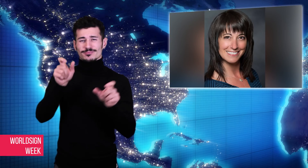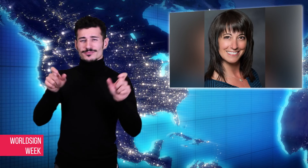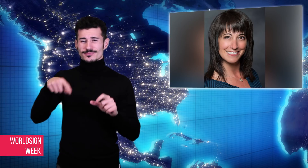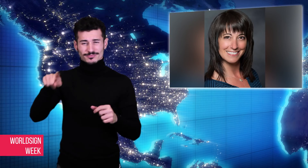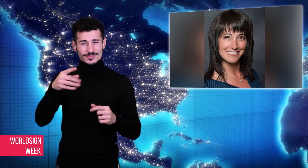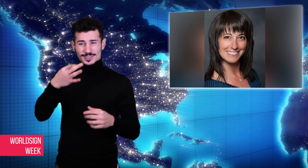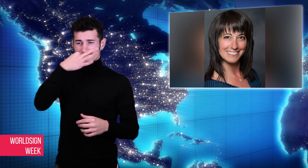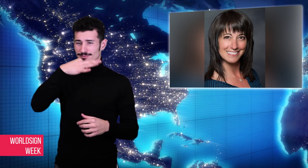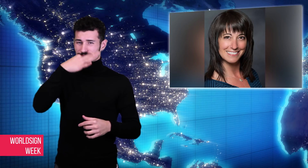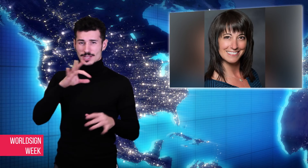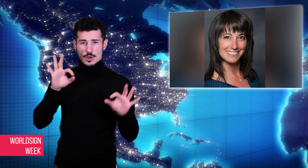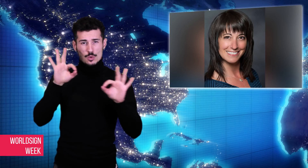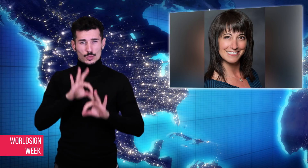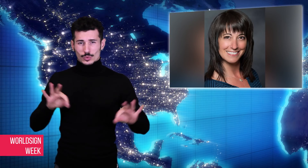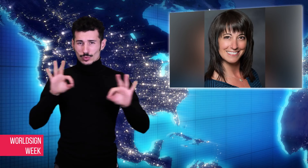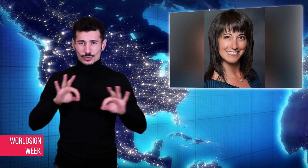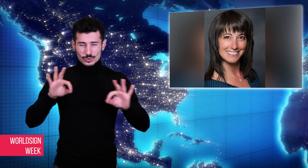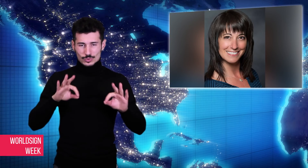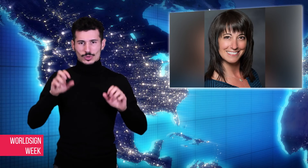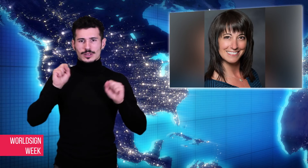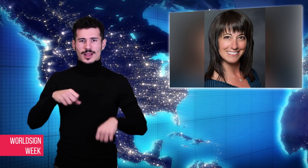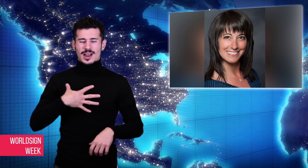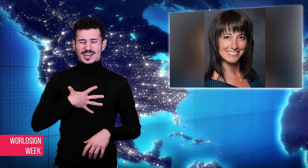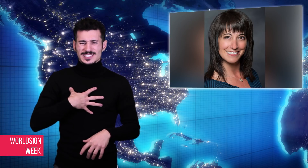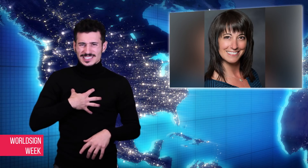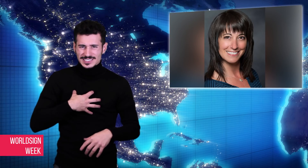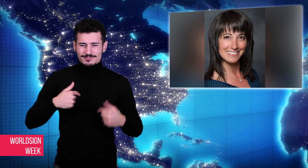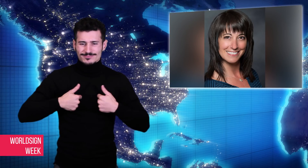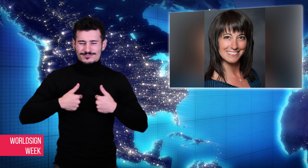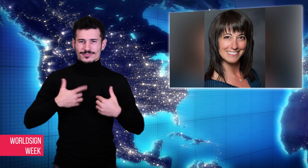cause chest pain or tightness, chest pressure or discomfort, or